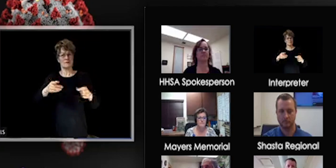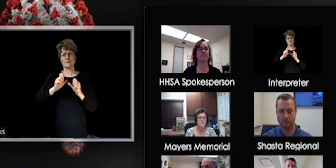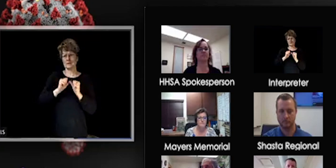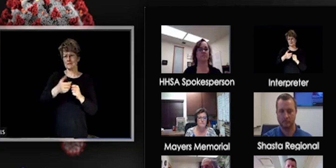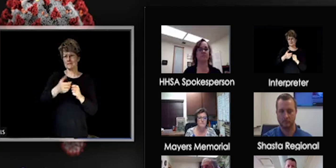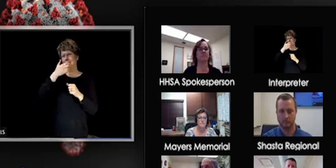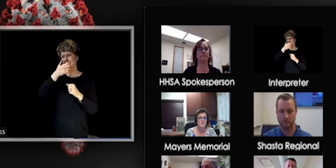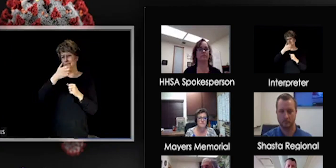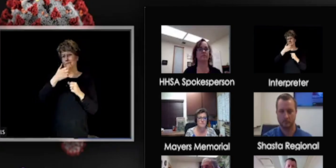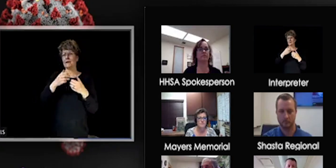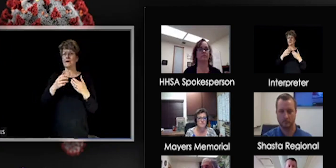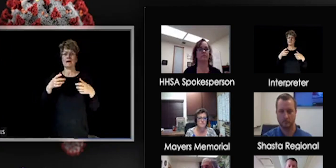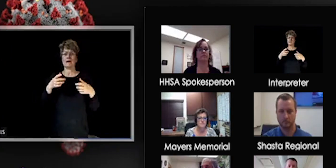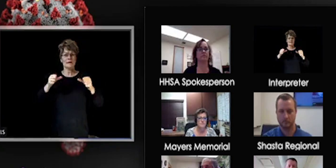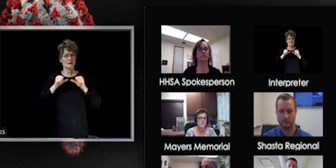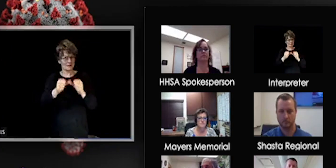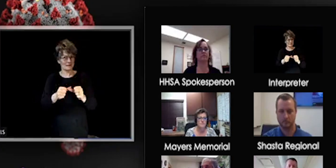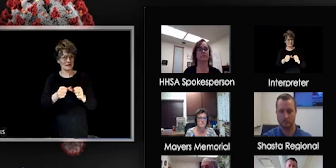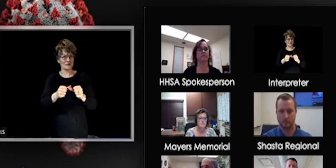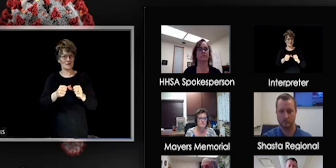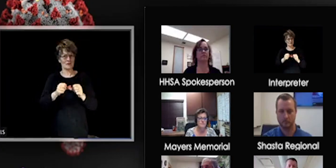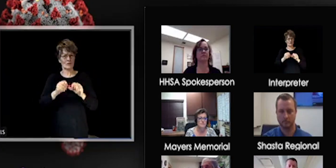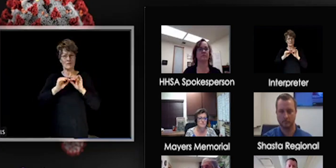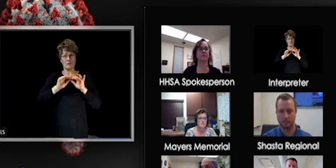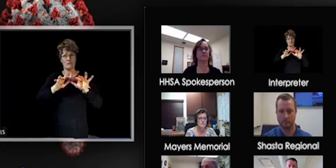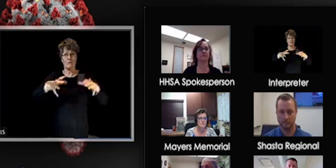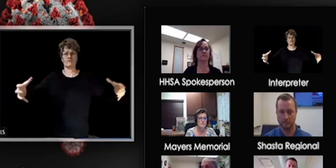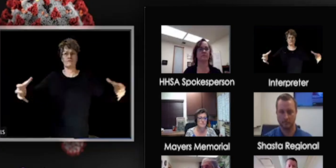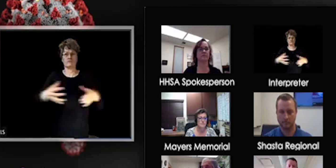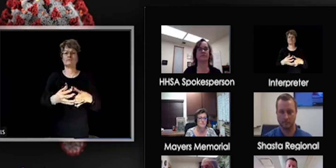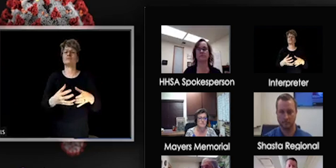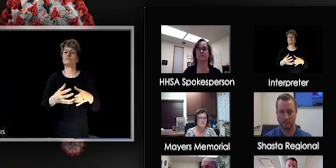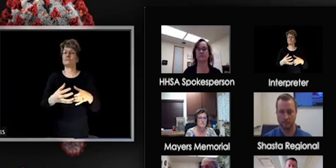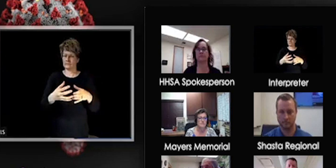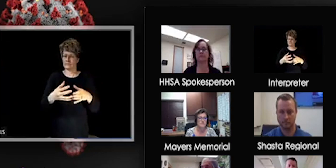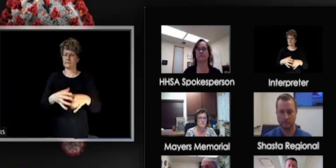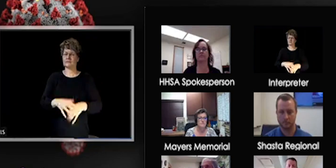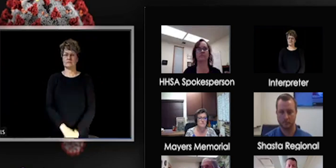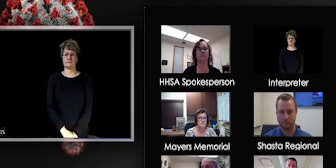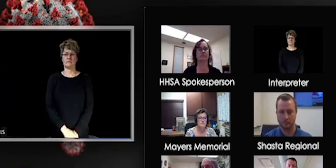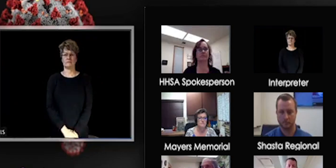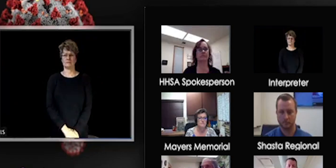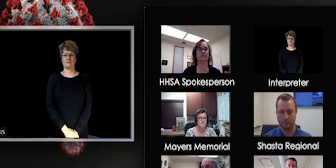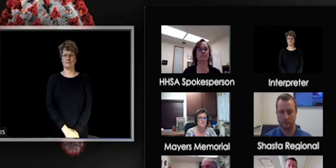if that were to occur in any of these settings. I think just monitoring counties in our surrounding